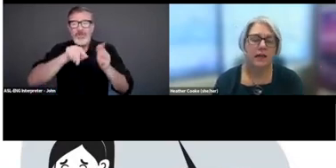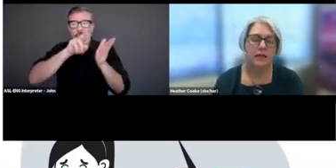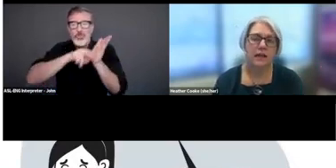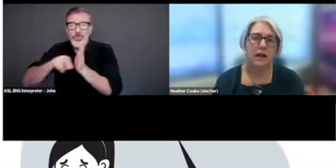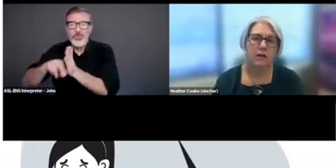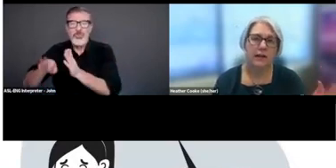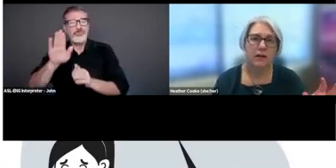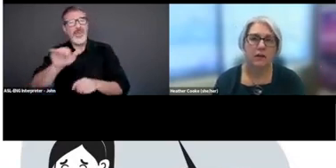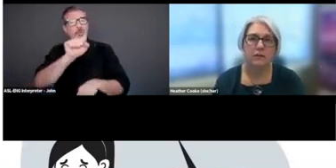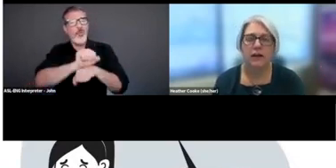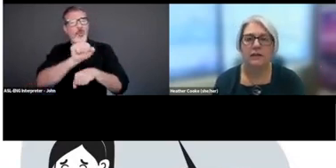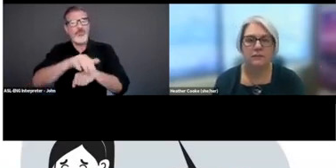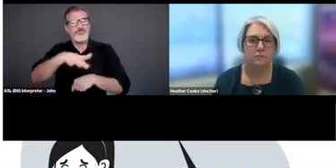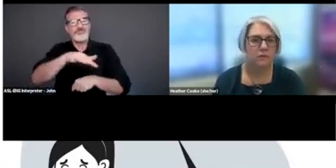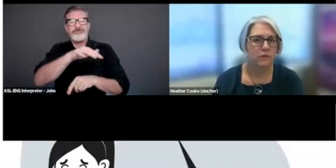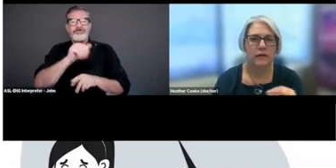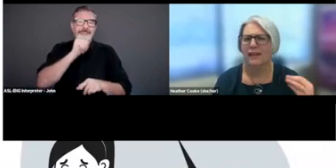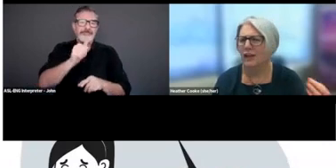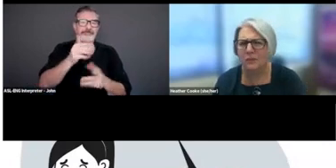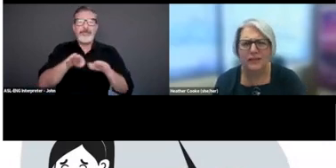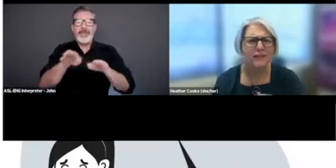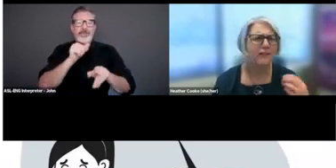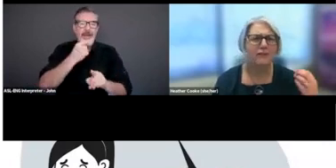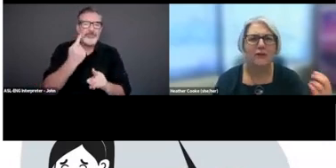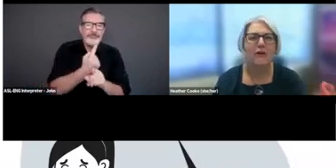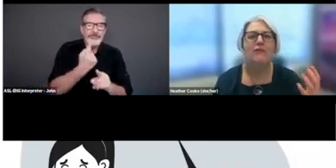how, in contrast to the more egregious or overt acts of